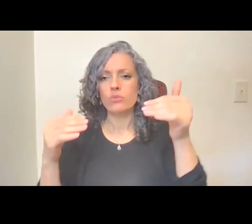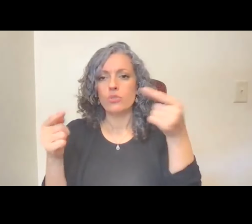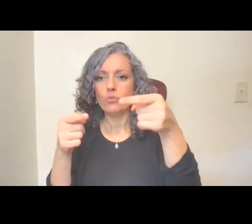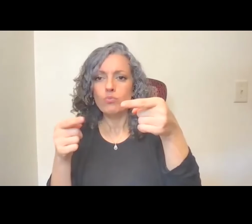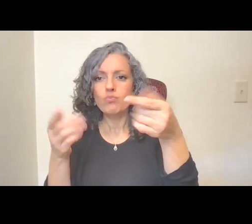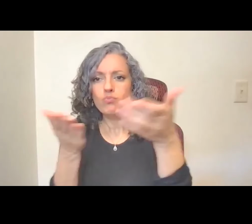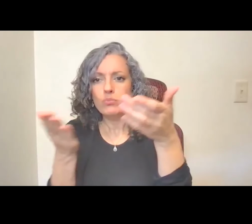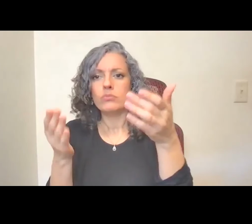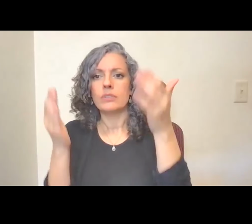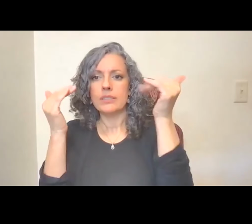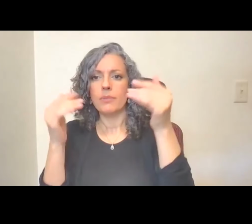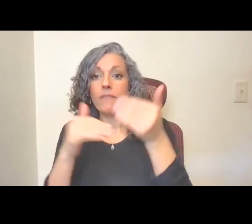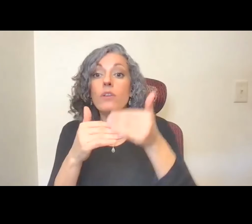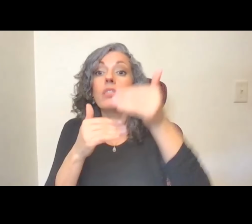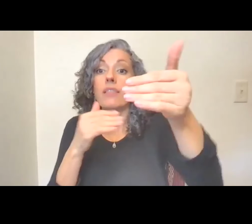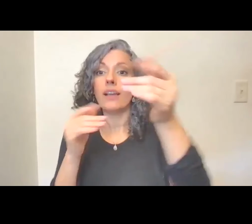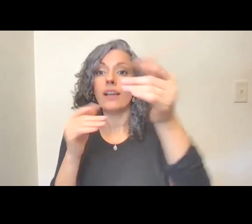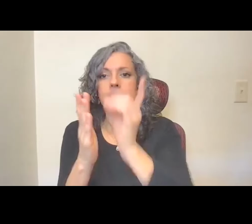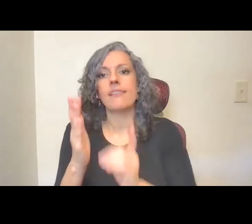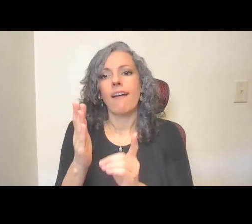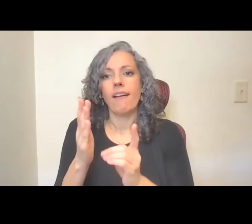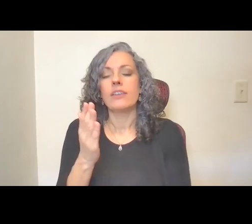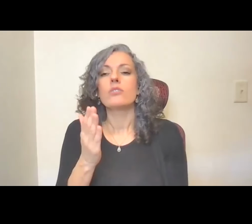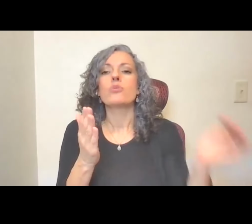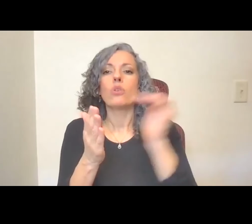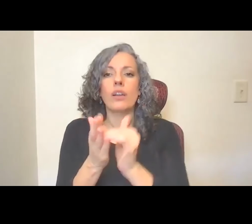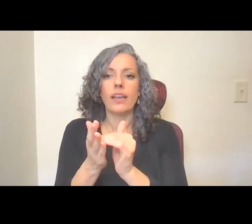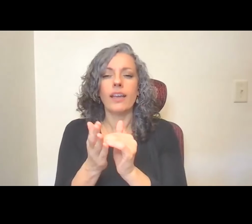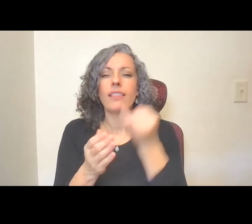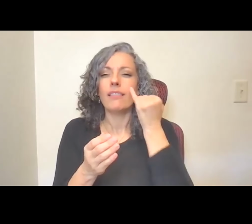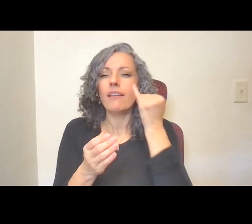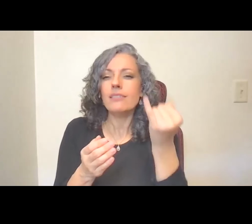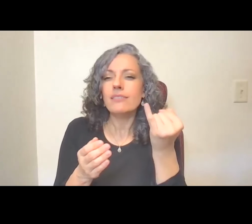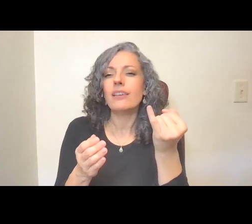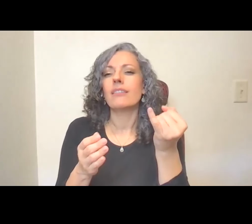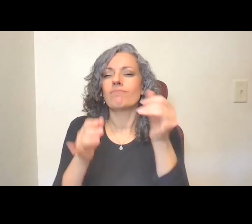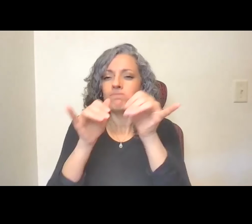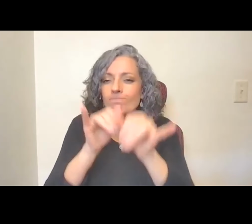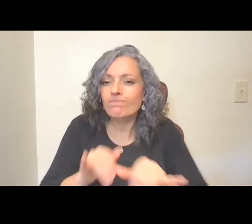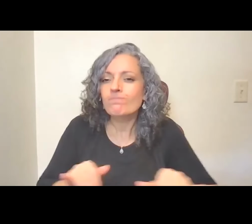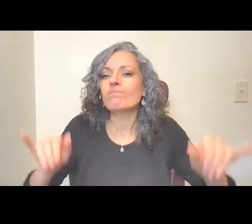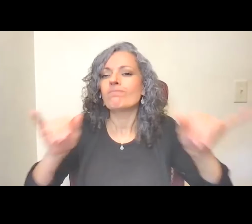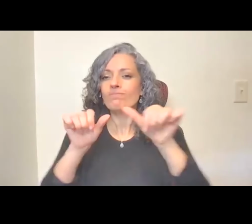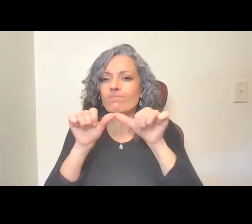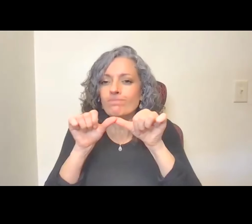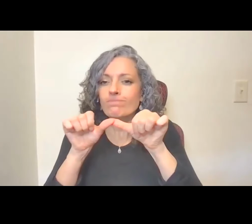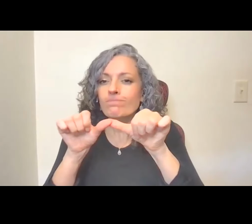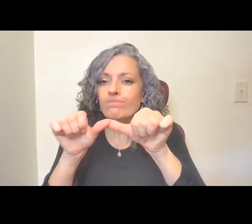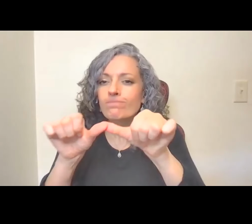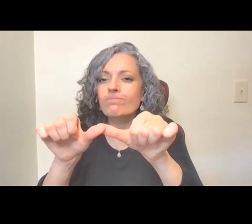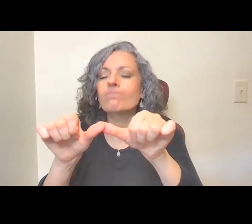So this kind of, again, this idea of bringing consistency, but not just towards the components,